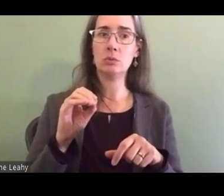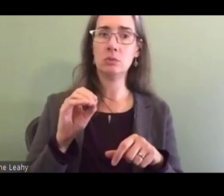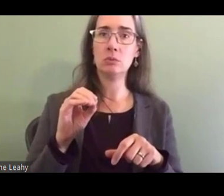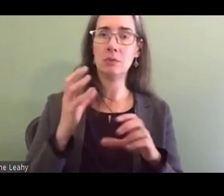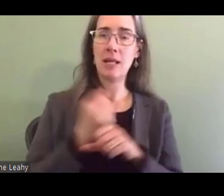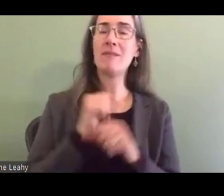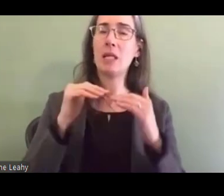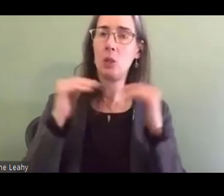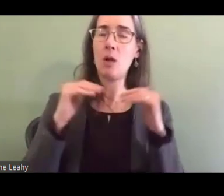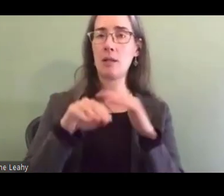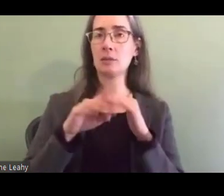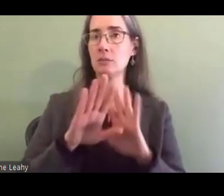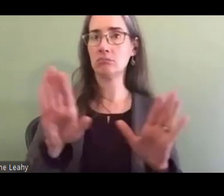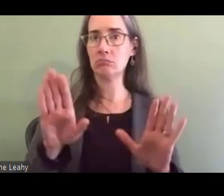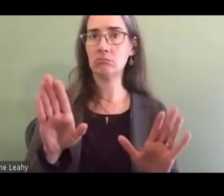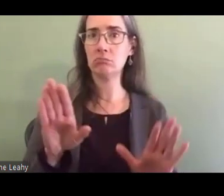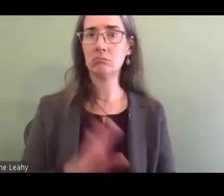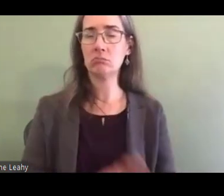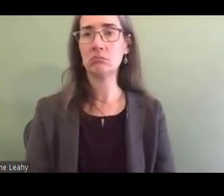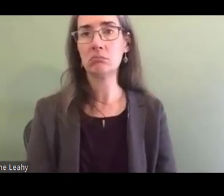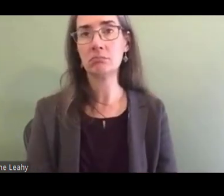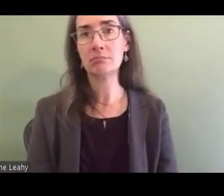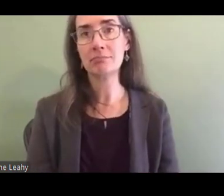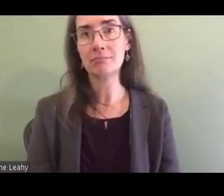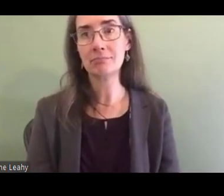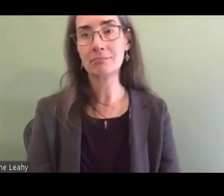Peter Blanck, BBI-Syracuse University: Thank you Bruce.